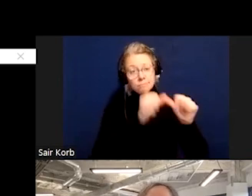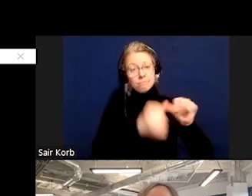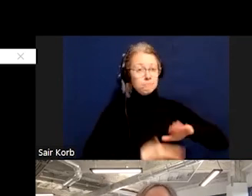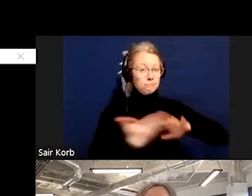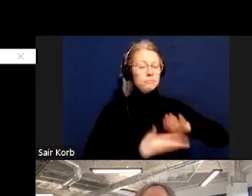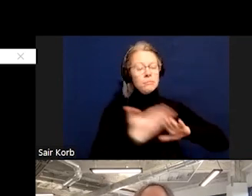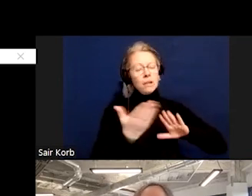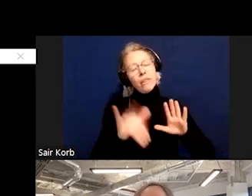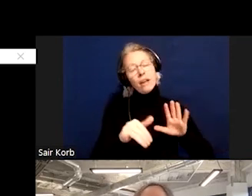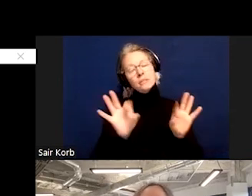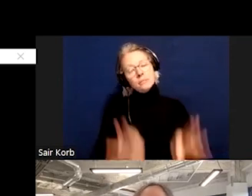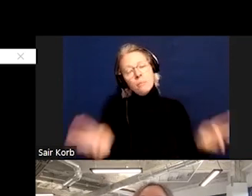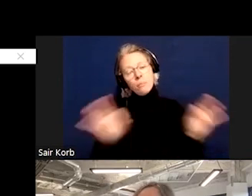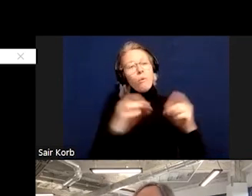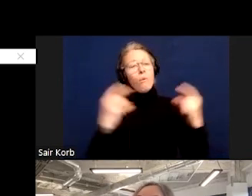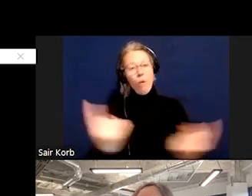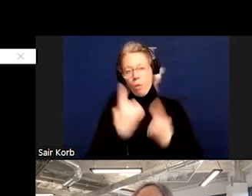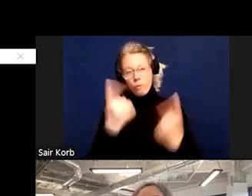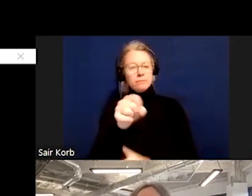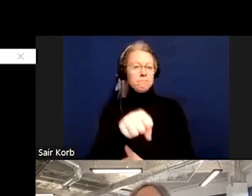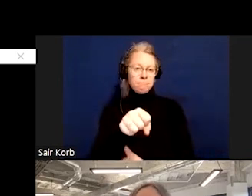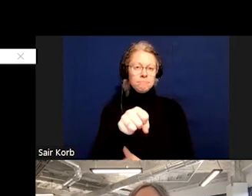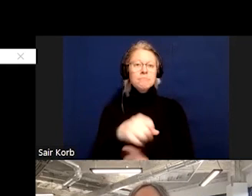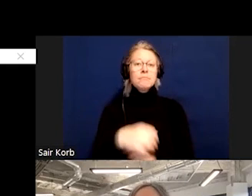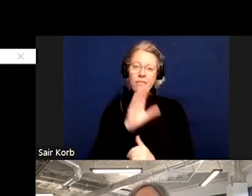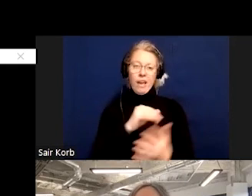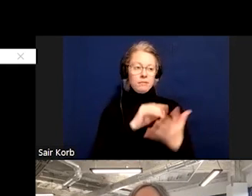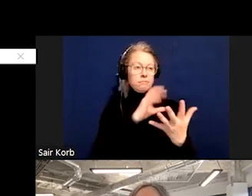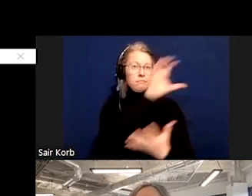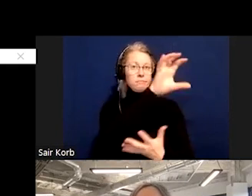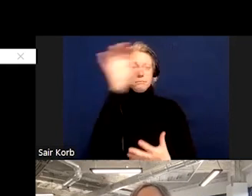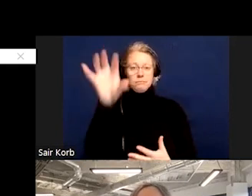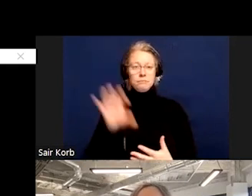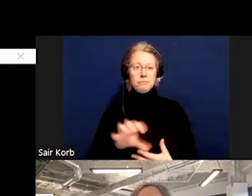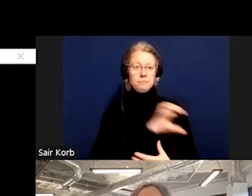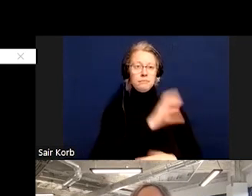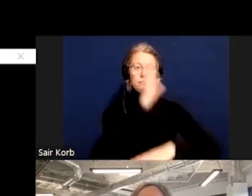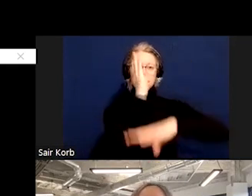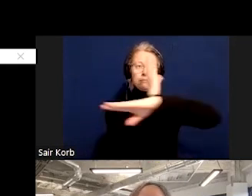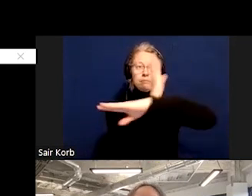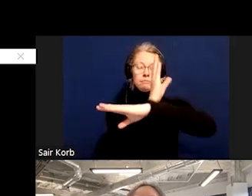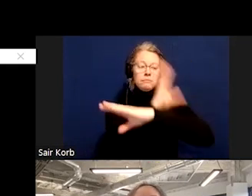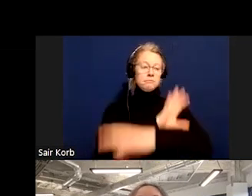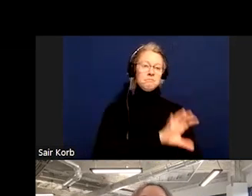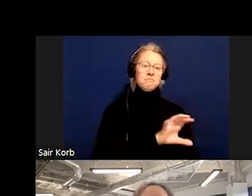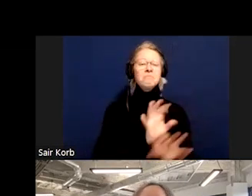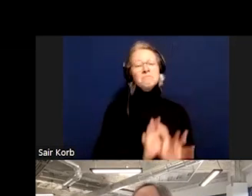forward. And is part of our four strategic directions in ’23 — ’26.